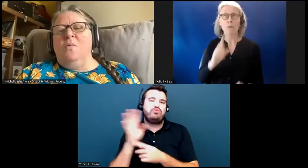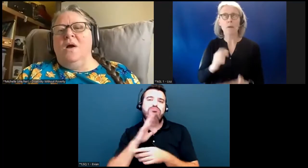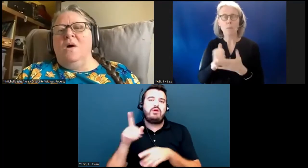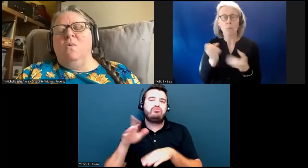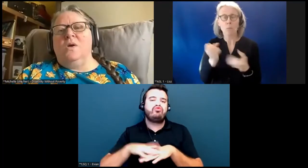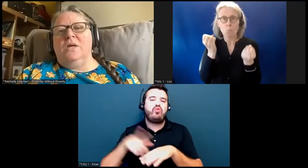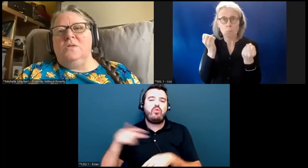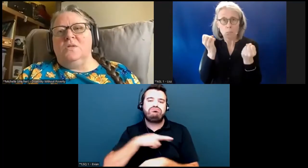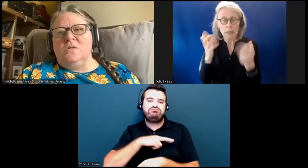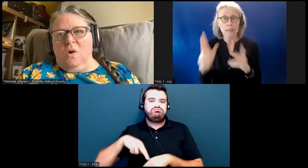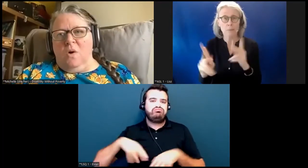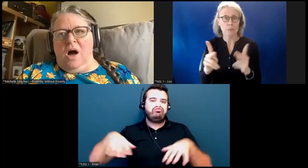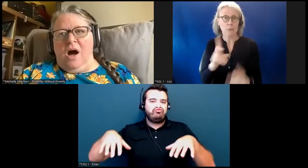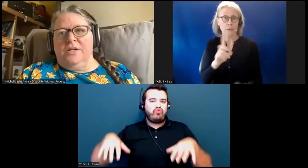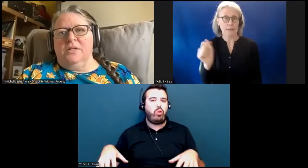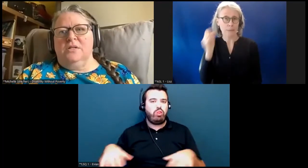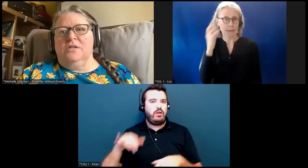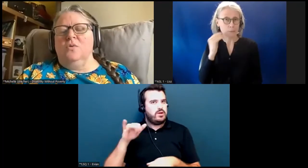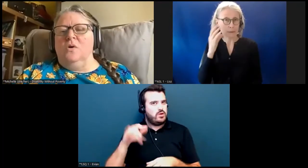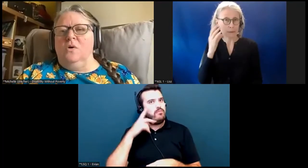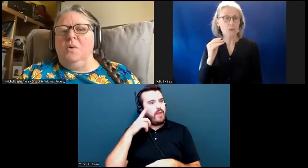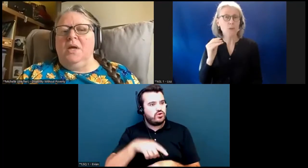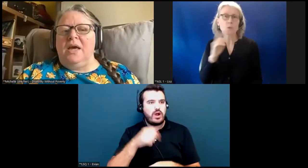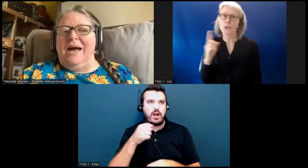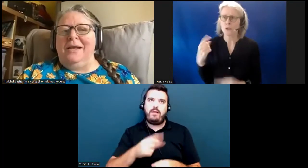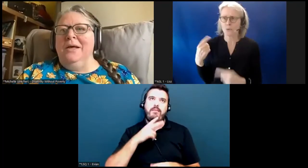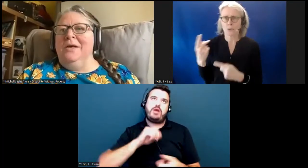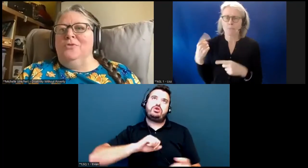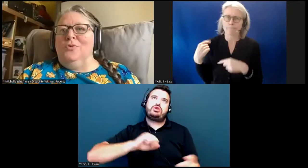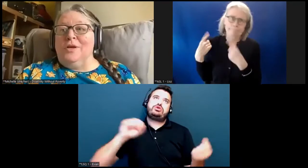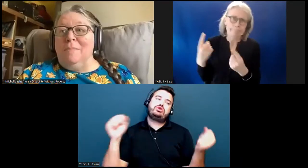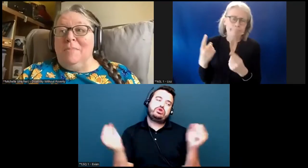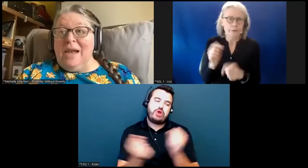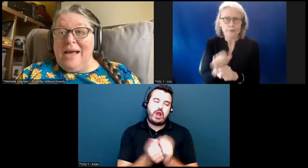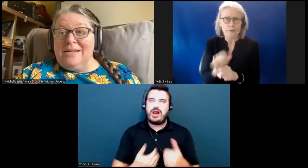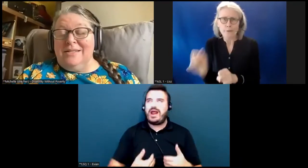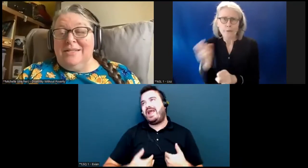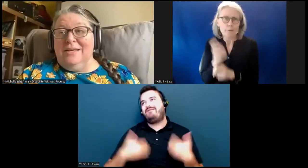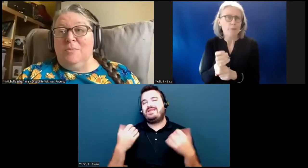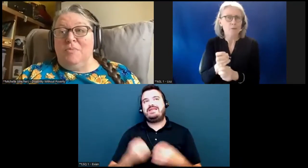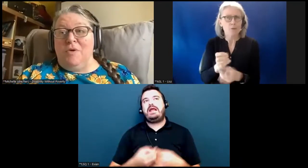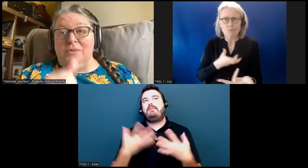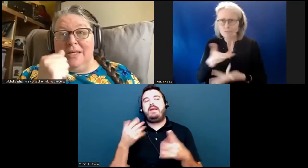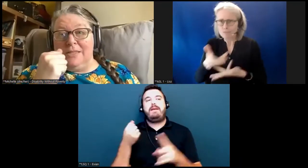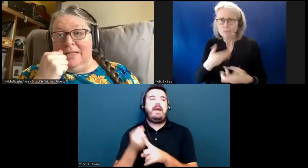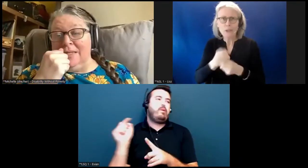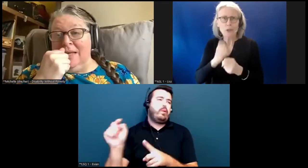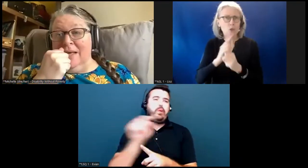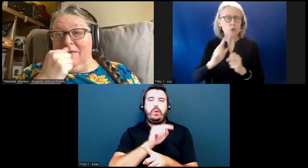AND WE ARE WORKING SO HARD TO DO ALL WE CAN THROUGH THE COMPLEXITY OF THE PROCESSES THAT